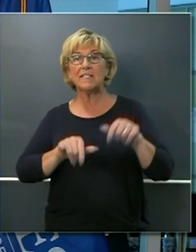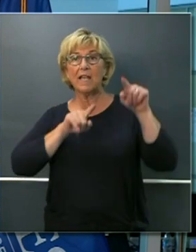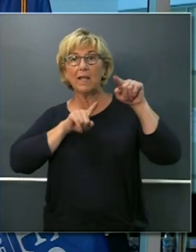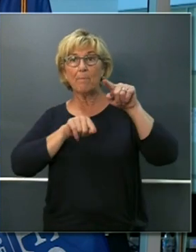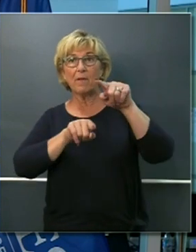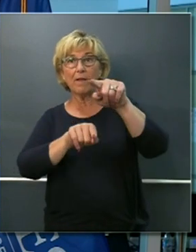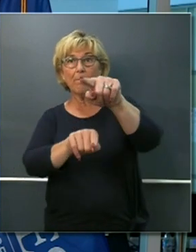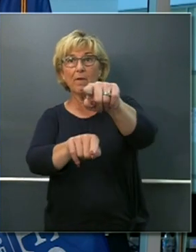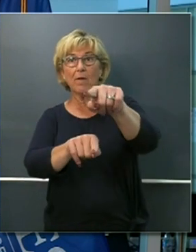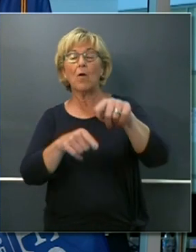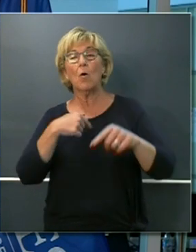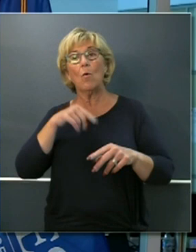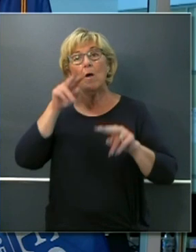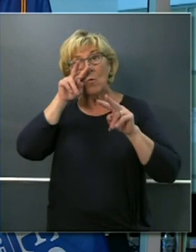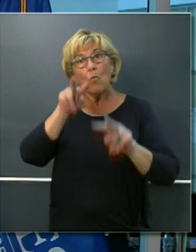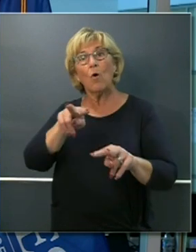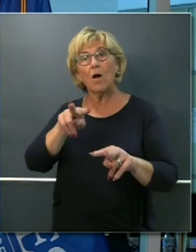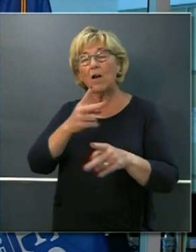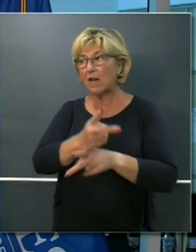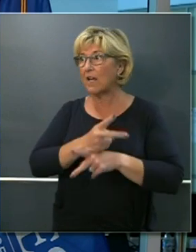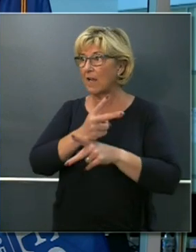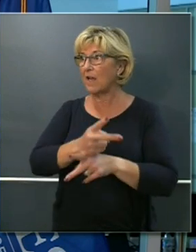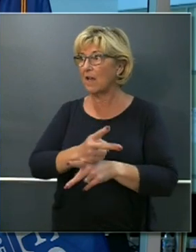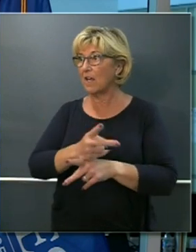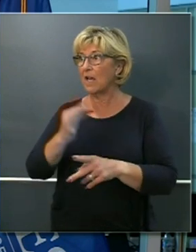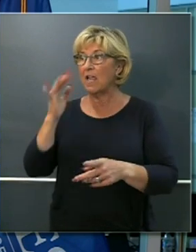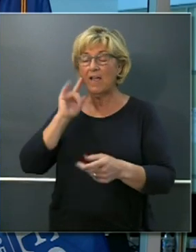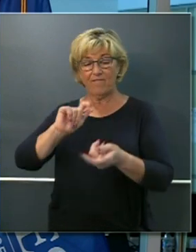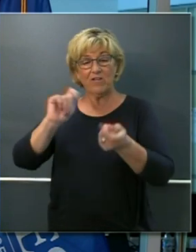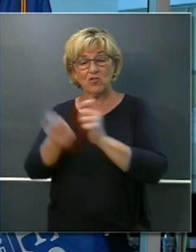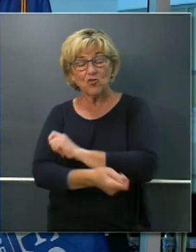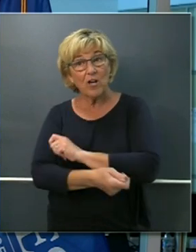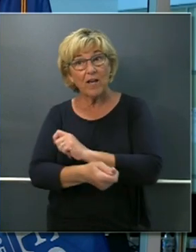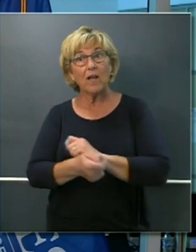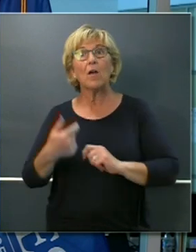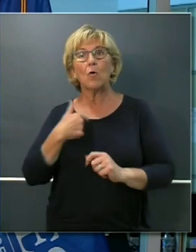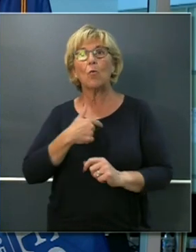IT APPEARS WE HAVE REACHED A PERIOD OF STABILIZATION OVER THE PAST COUPLE WEEKS OR SO. THE TOTAL NNMBER OF HOSPITALIZATIONS FROM COVID-19